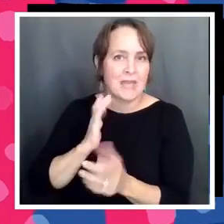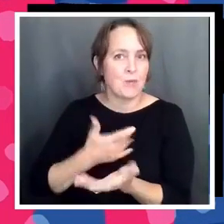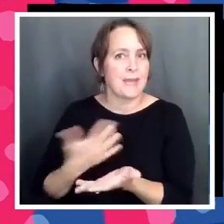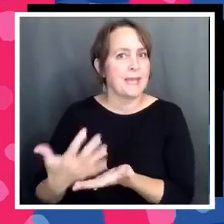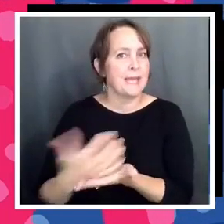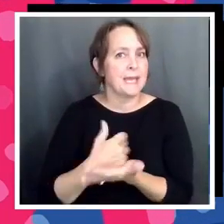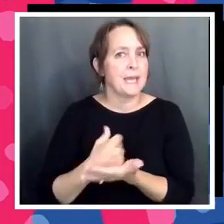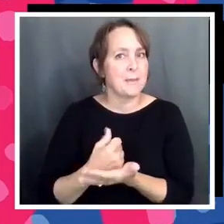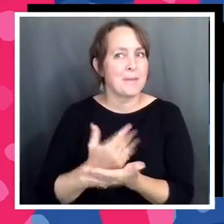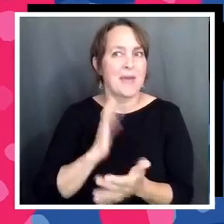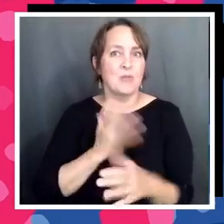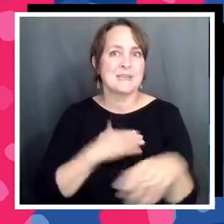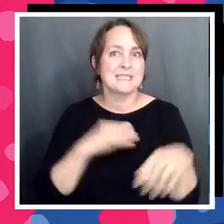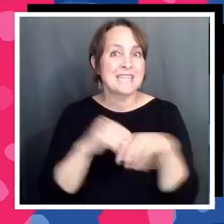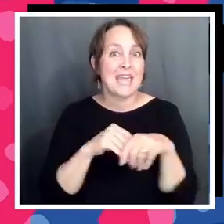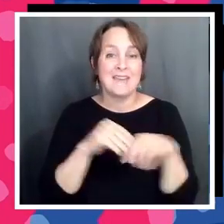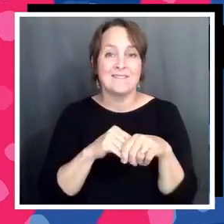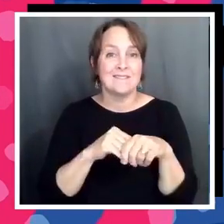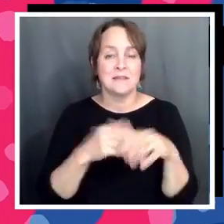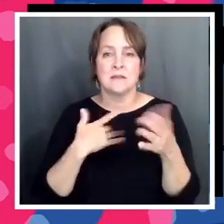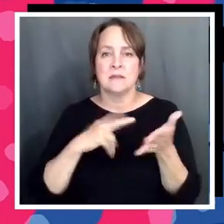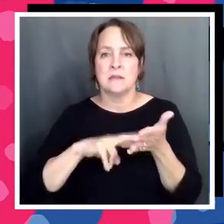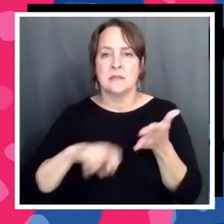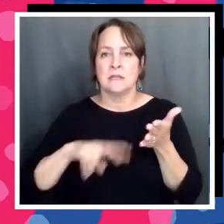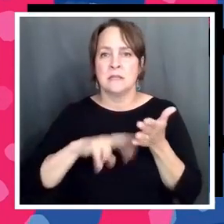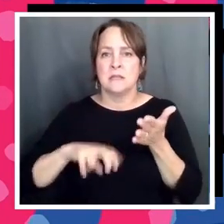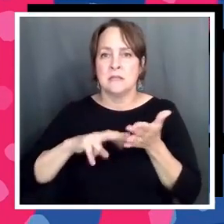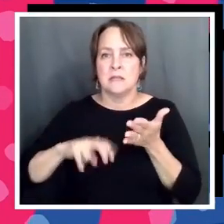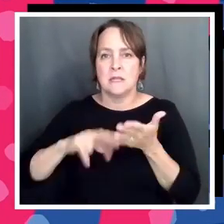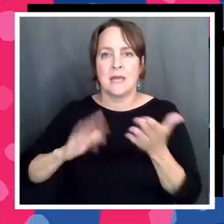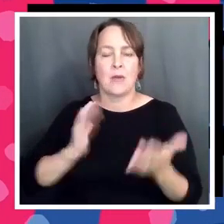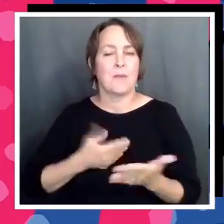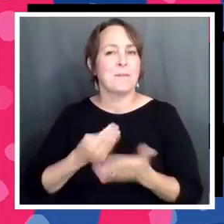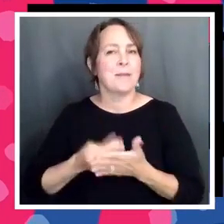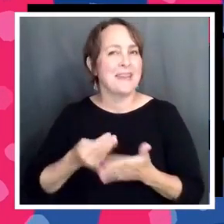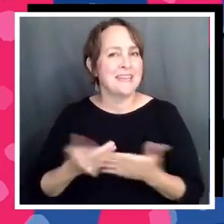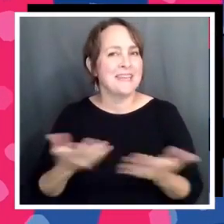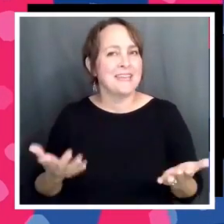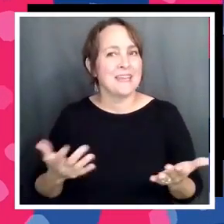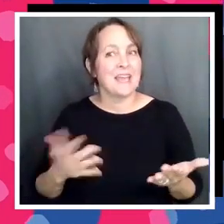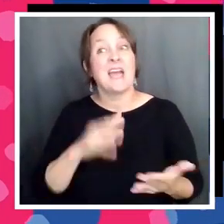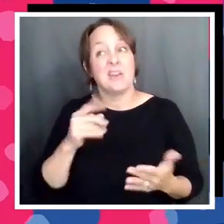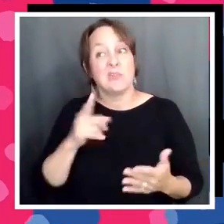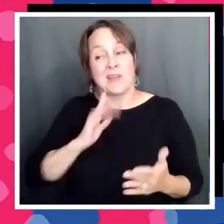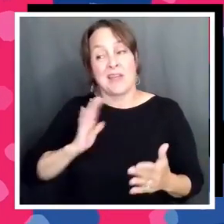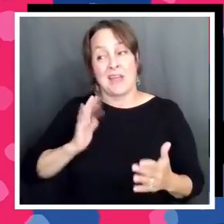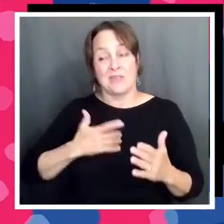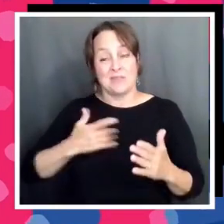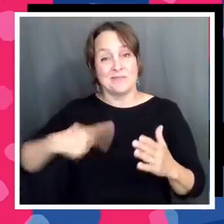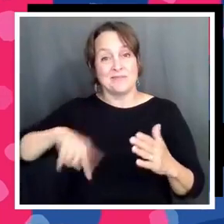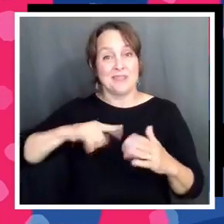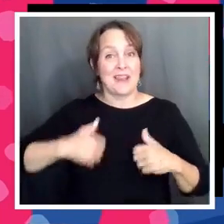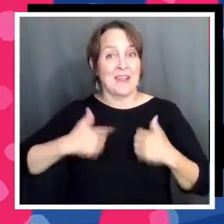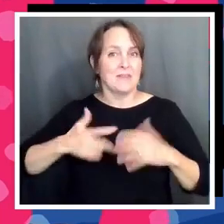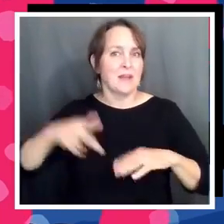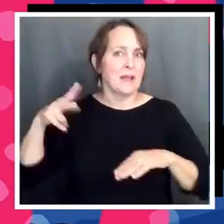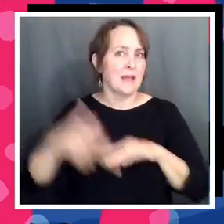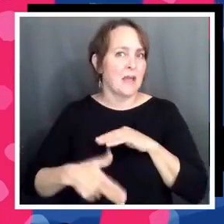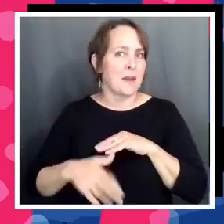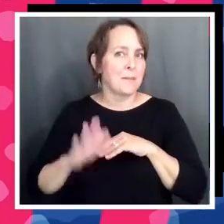BOTH MY HUSBAND AND I ARE FLIGHT ATTENDANTS. IT HAS TAKEN A HUGE HIT ON OUR